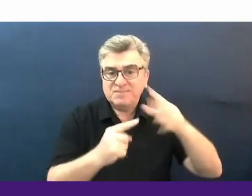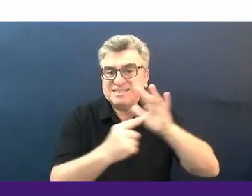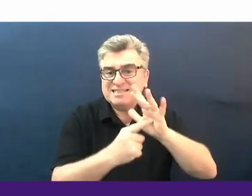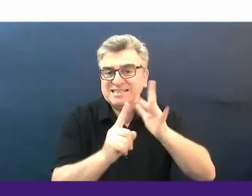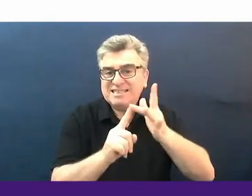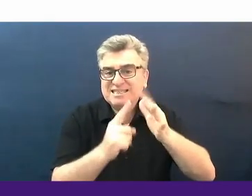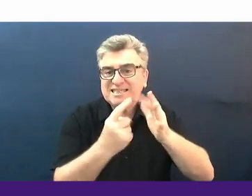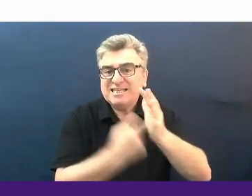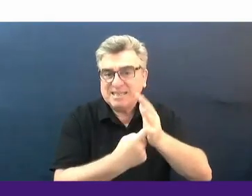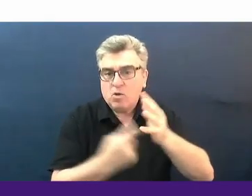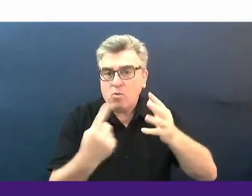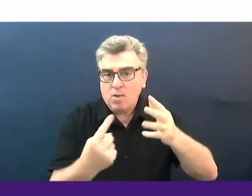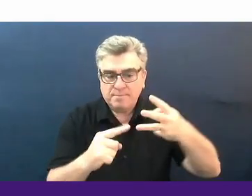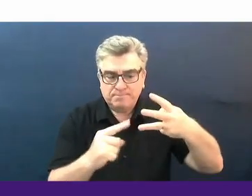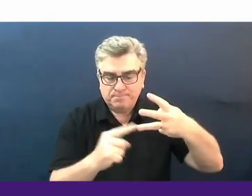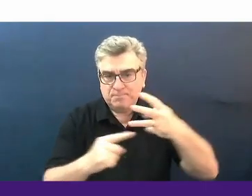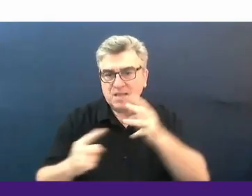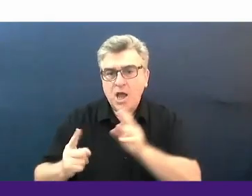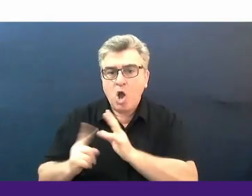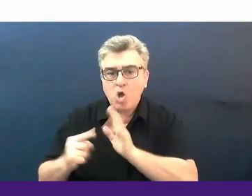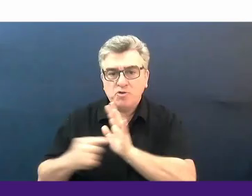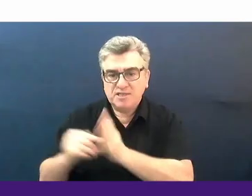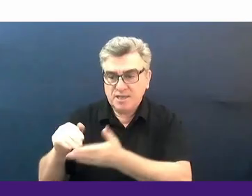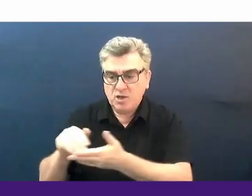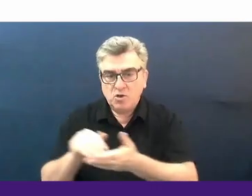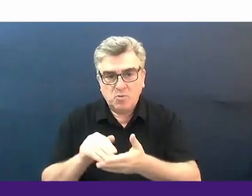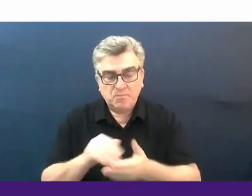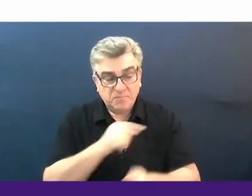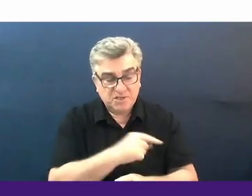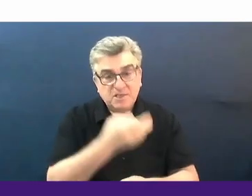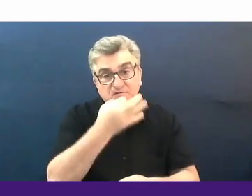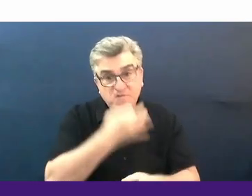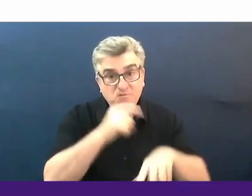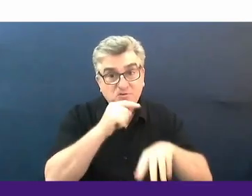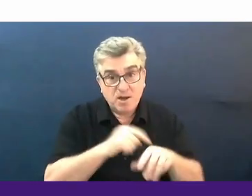Sally attended our clinic multiple times. She actually had about seven sessions with the